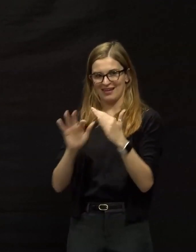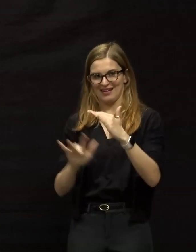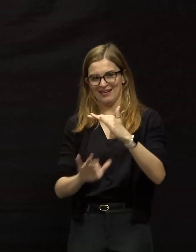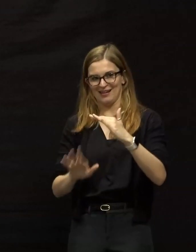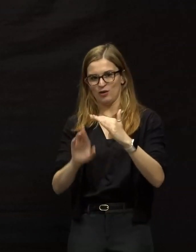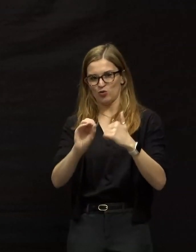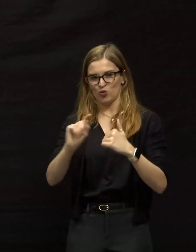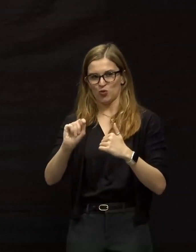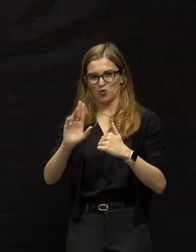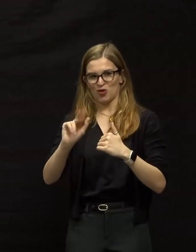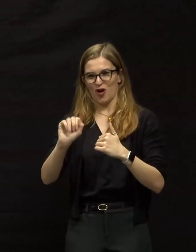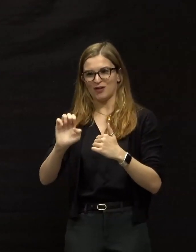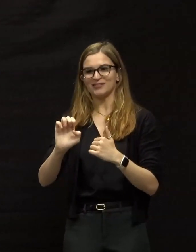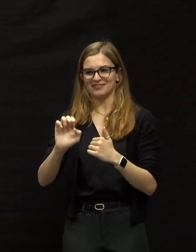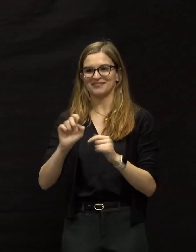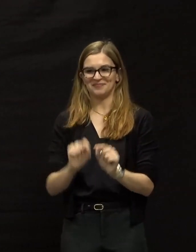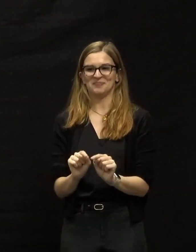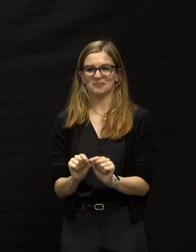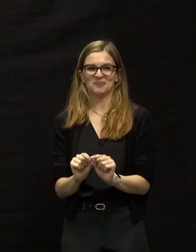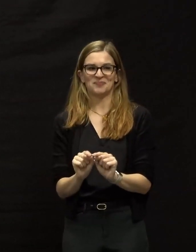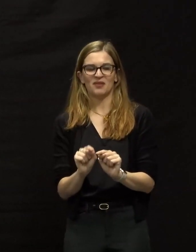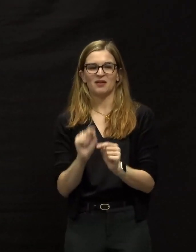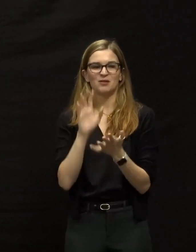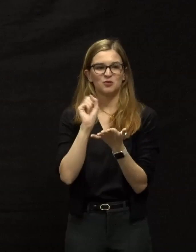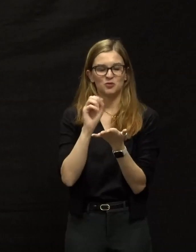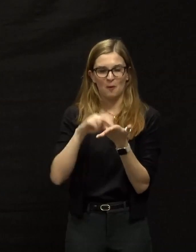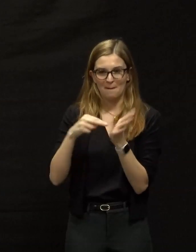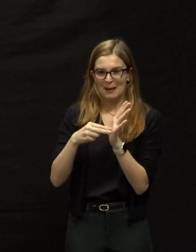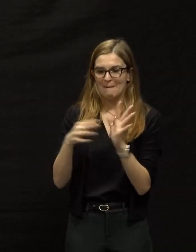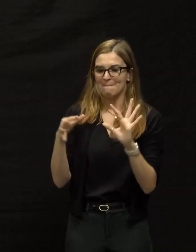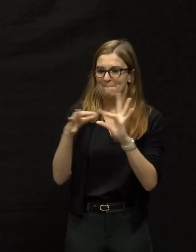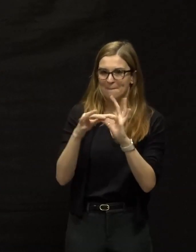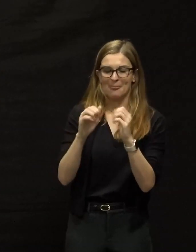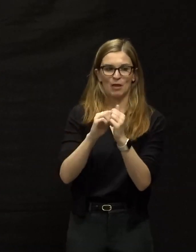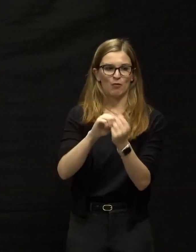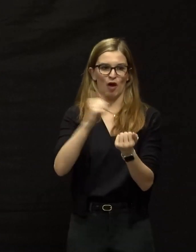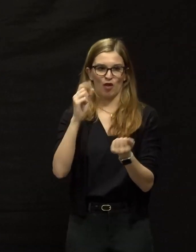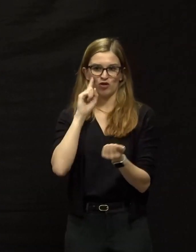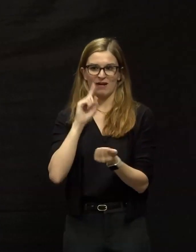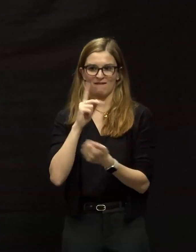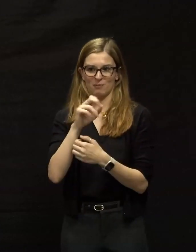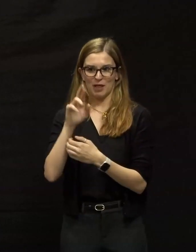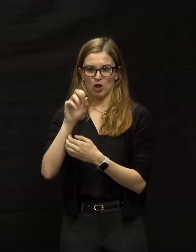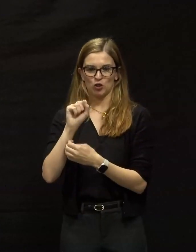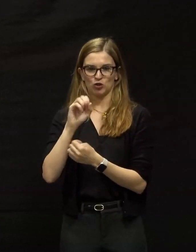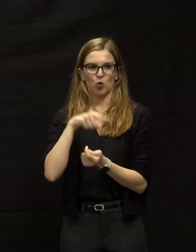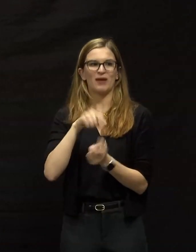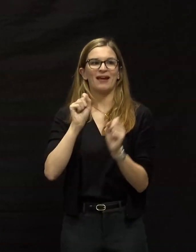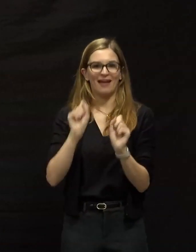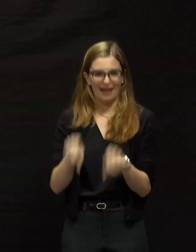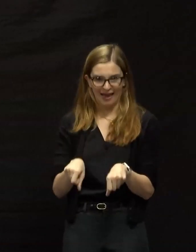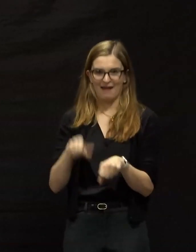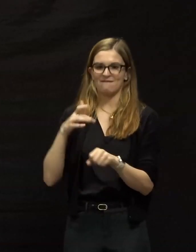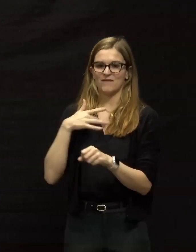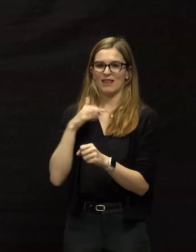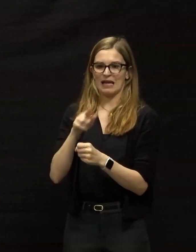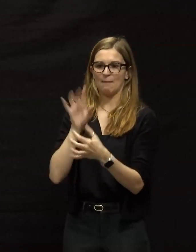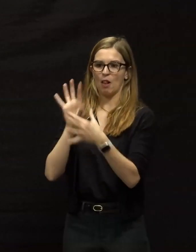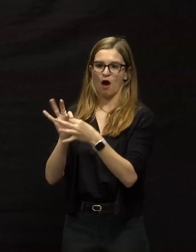you know, we need to address those underlying causes with them." So it means we wanna connect them to other deaf peers perhaps,